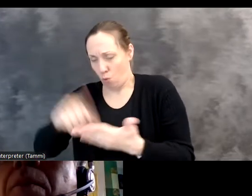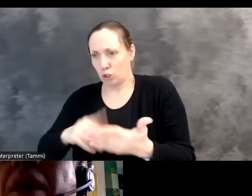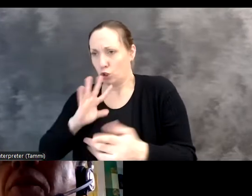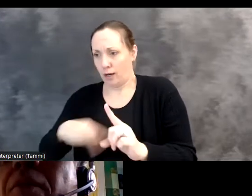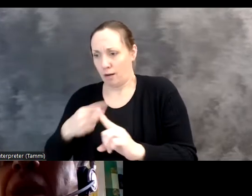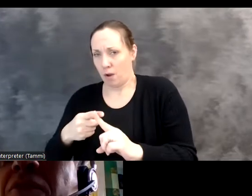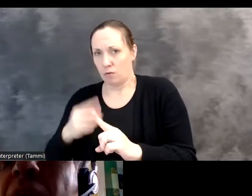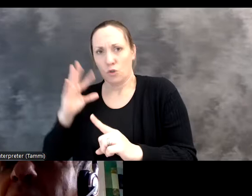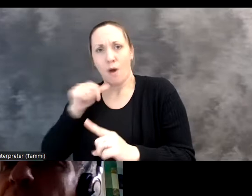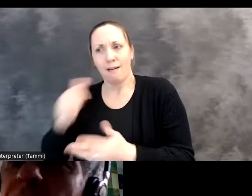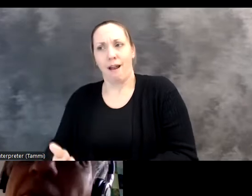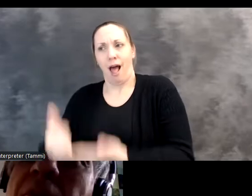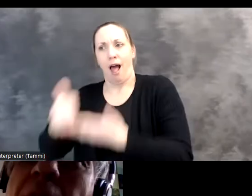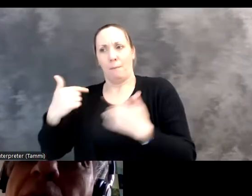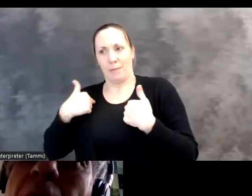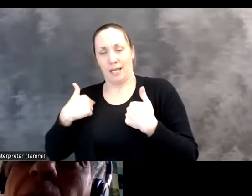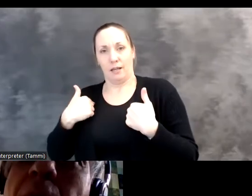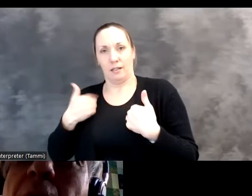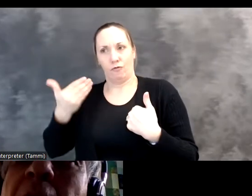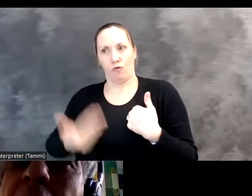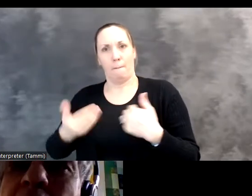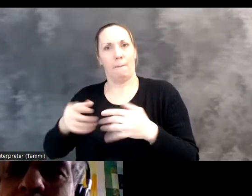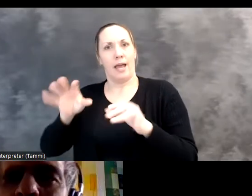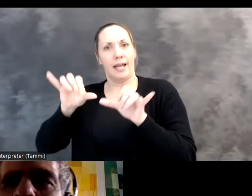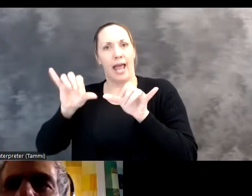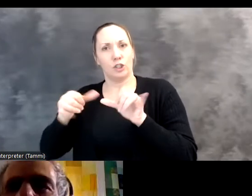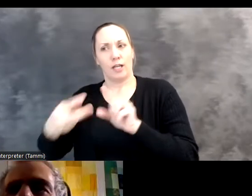conflicting messages and we have absolutely no idea what you're talking